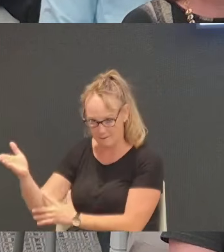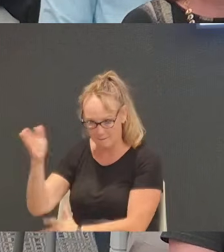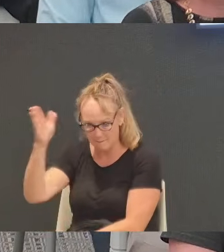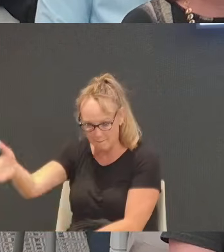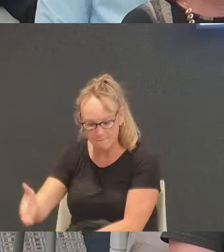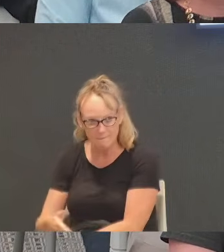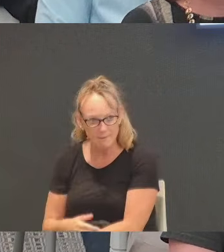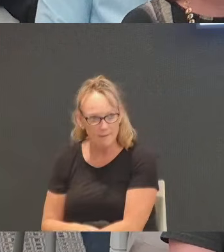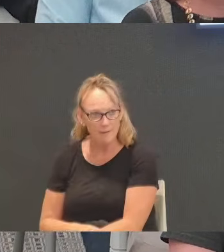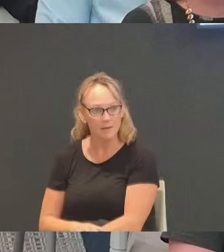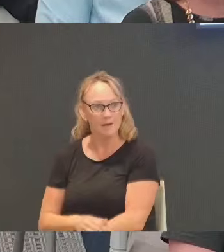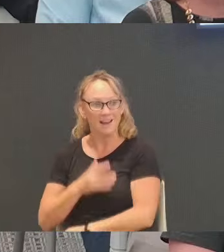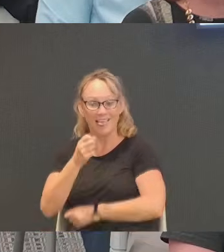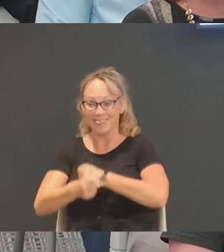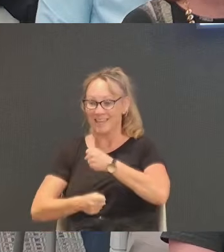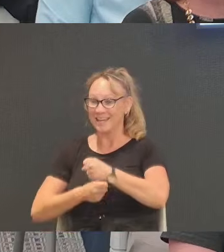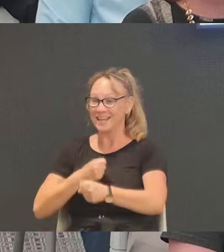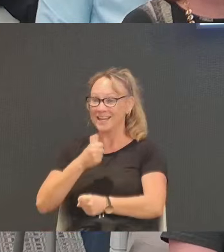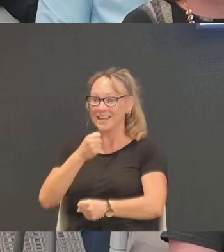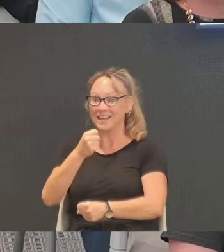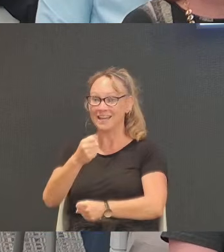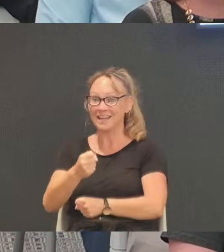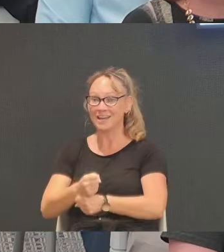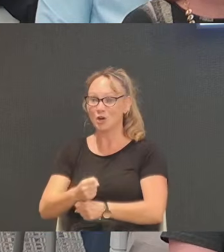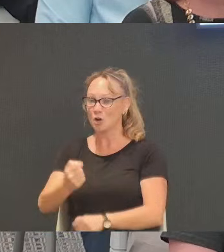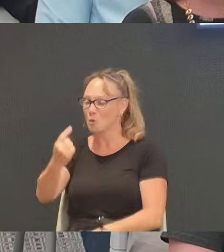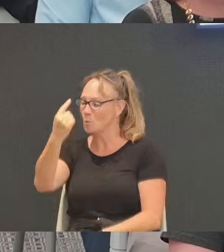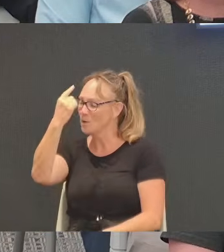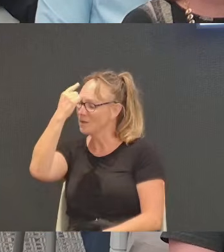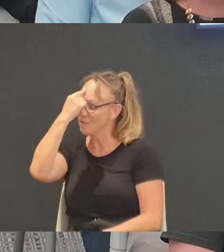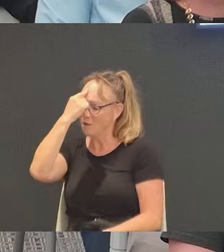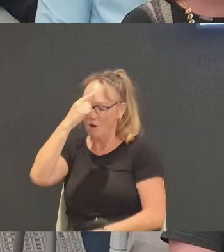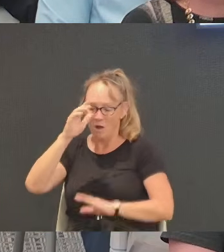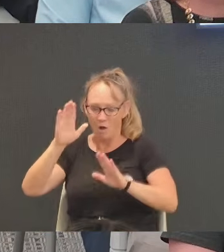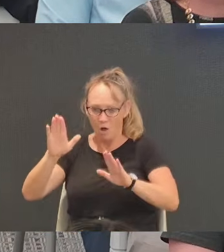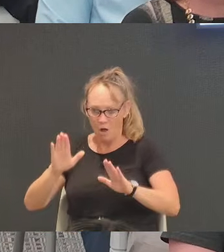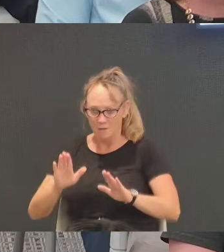the year we thought we had to make everlasting memories was cut short. She passed away just a